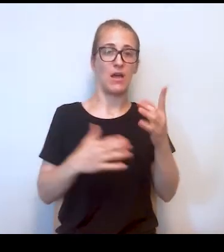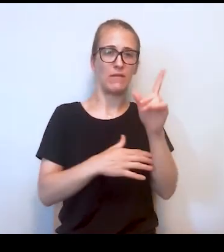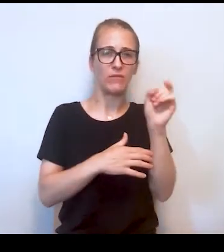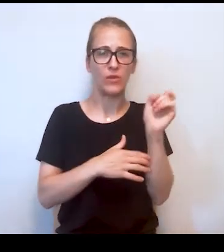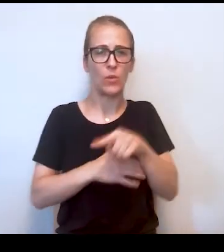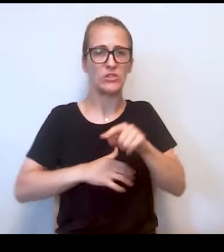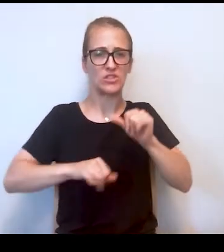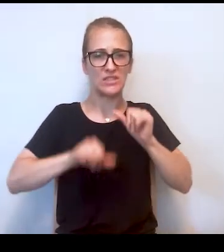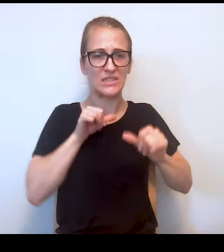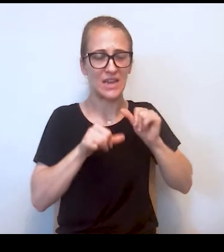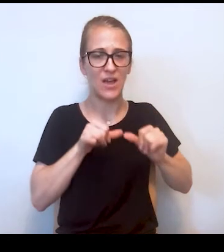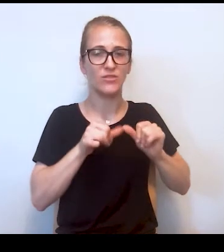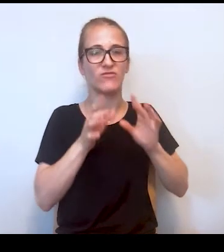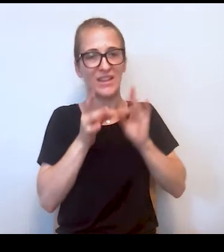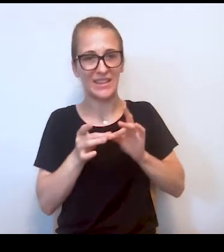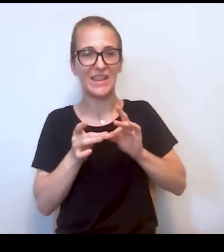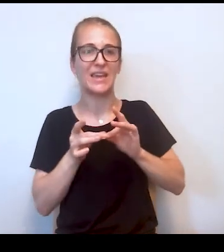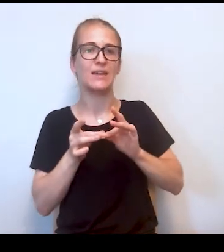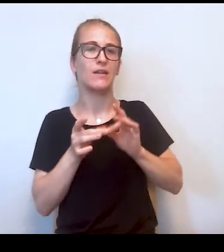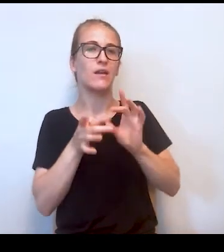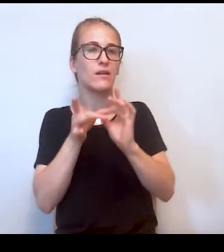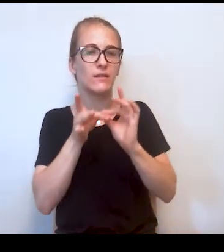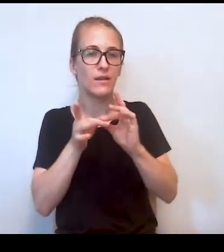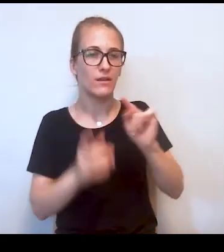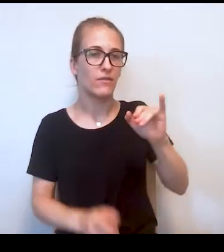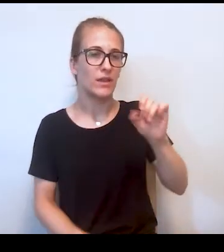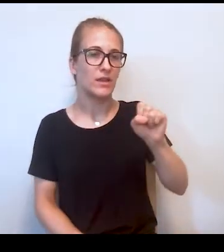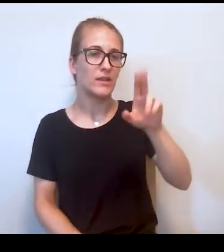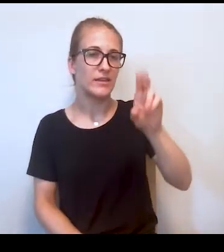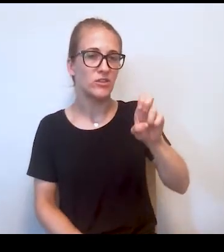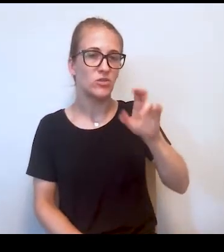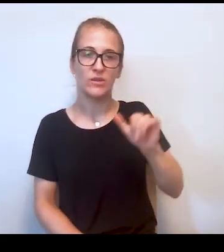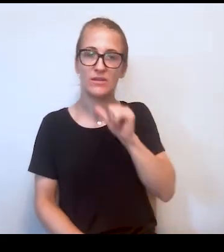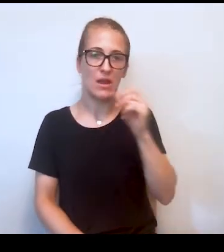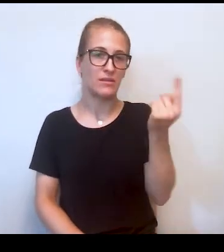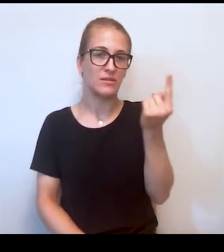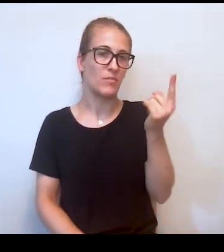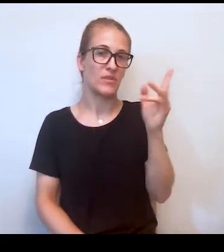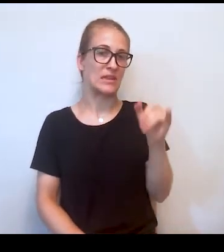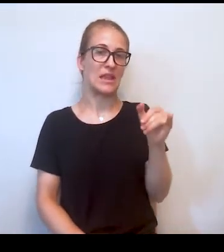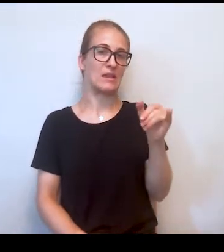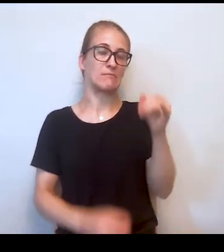It's very complex, and the way that medicine was separated into specialties